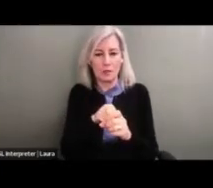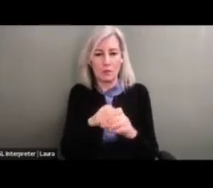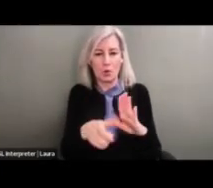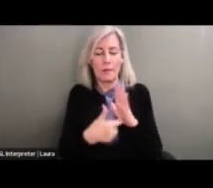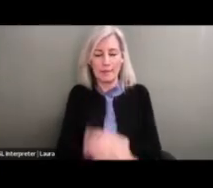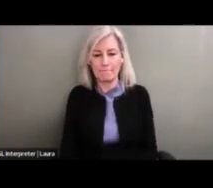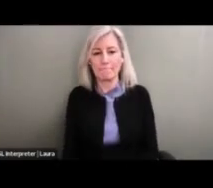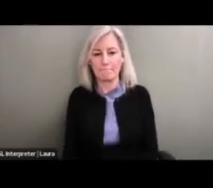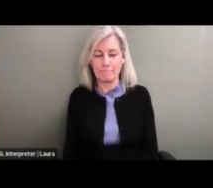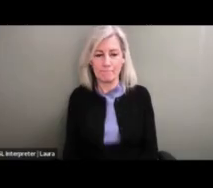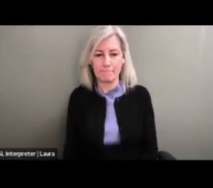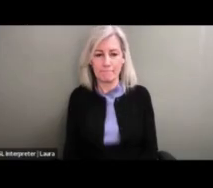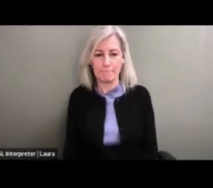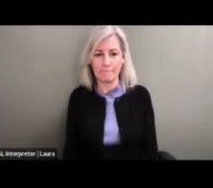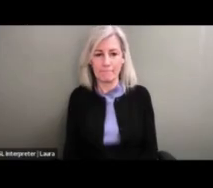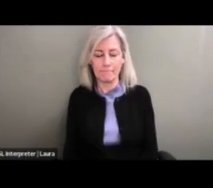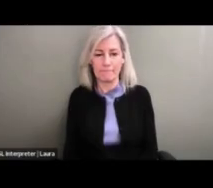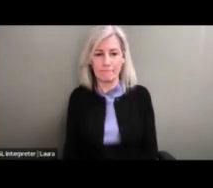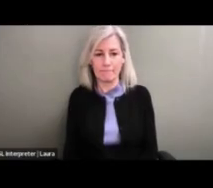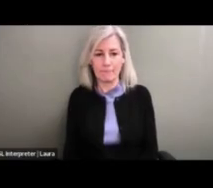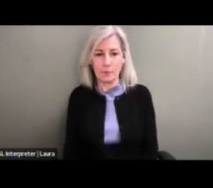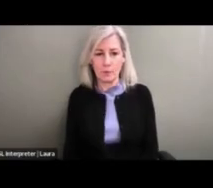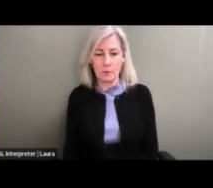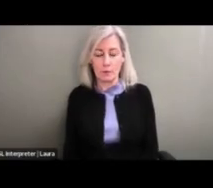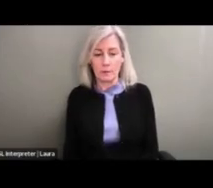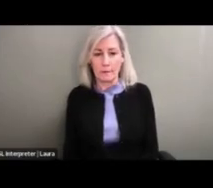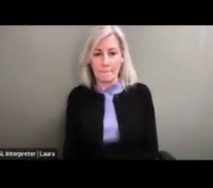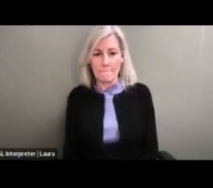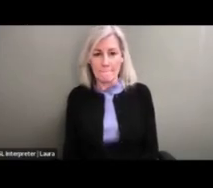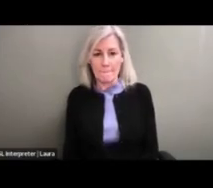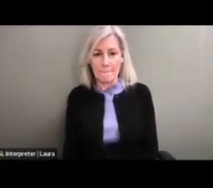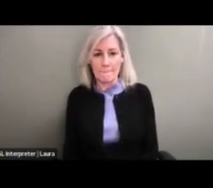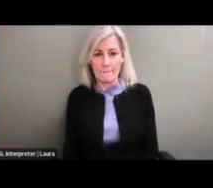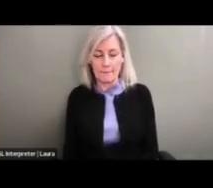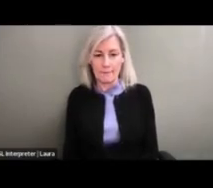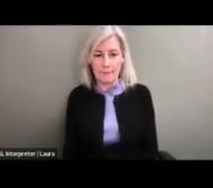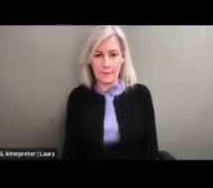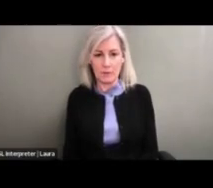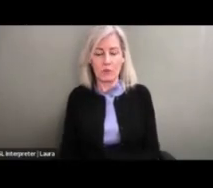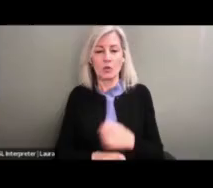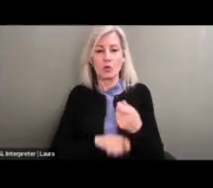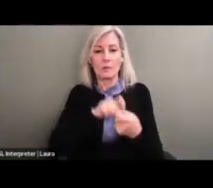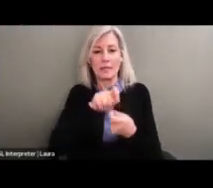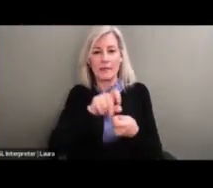will lose coverage , mostly do to the administrative challenges